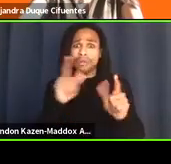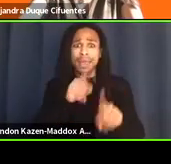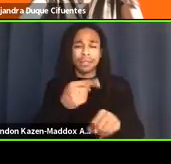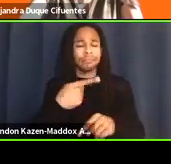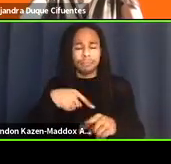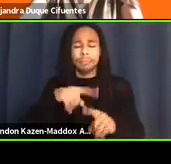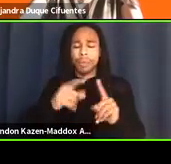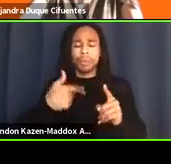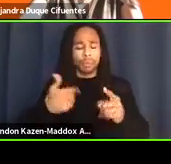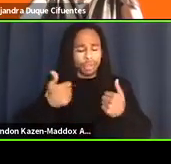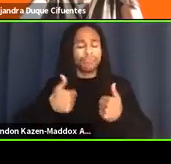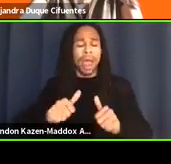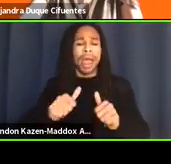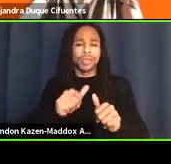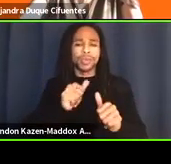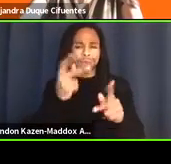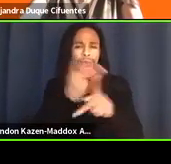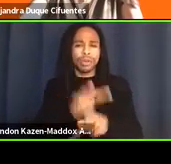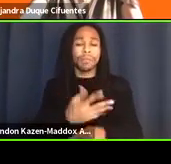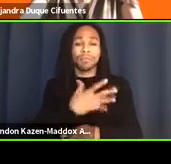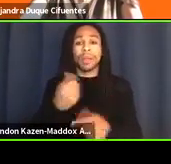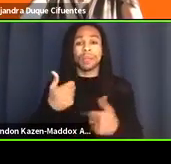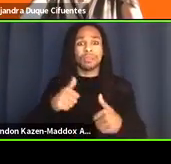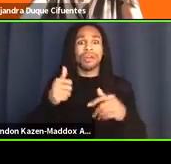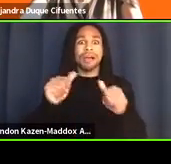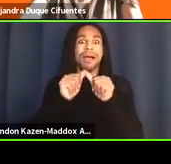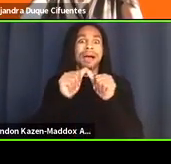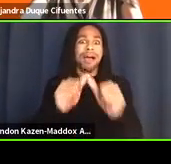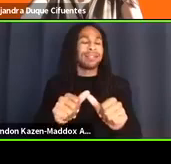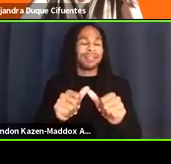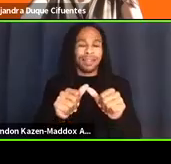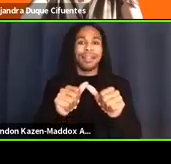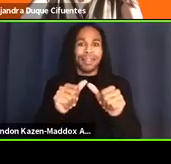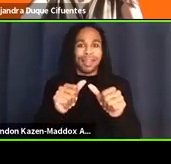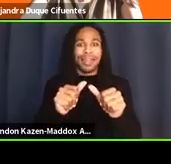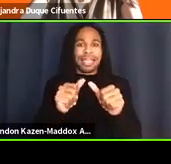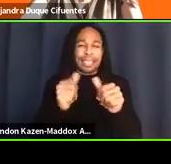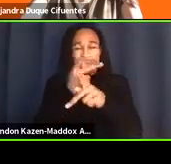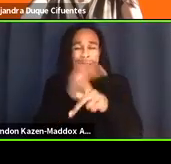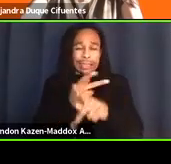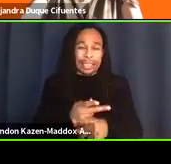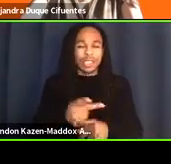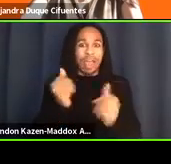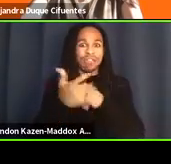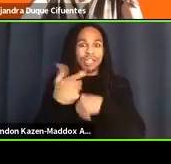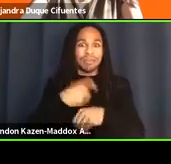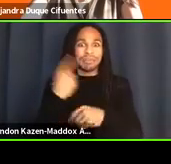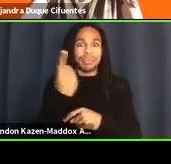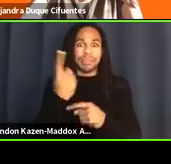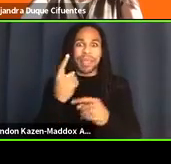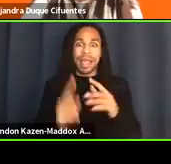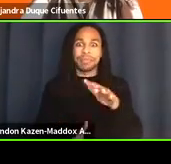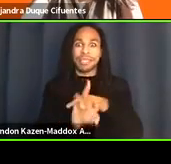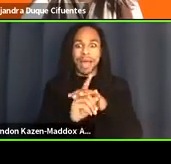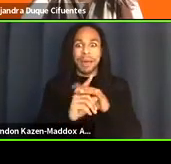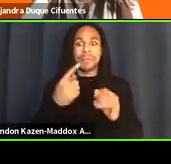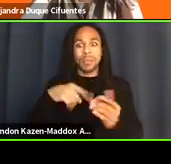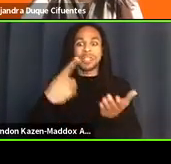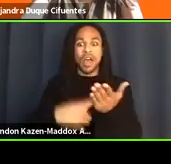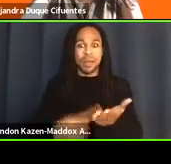that, but the best thing is to stay connected and communicate openly and clearly, because